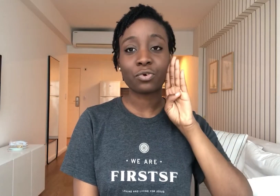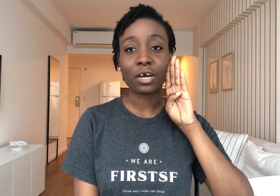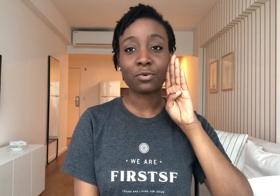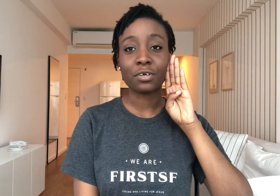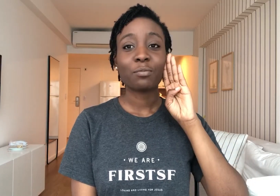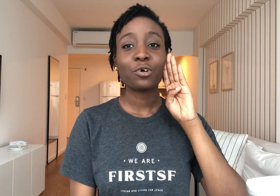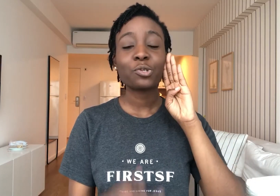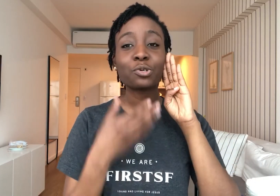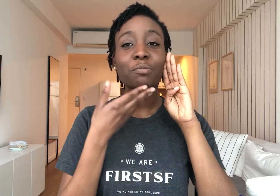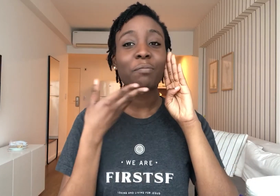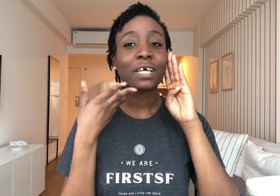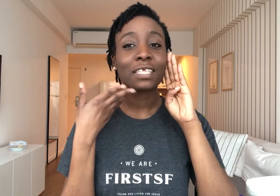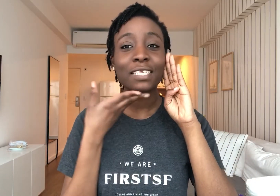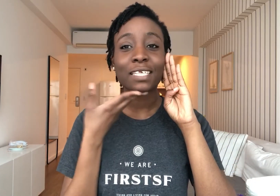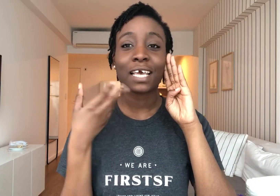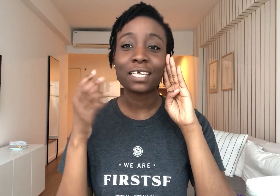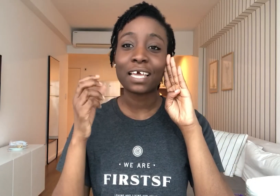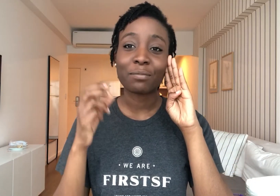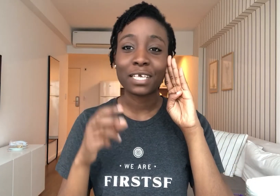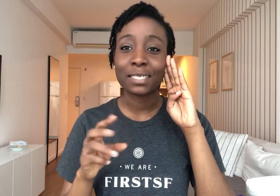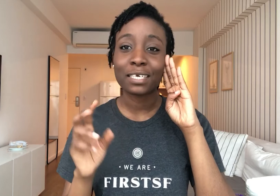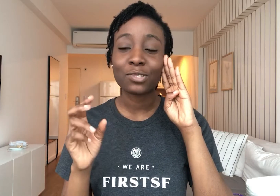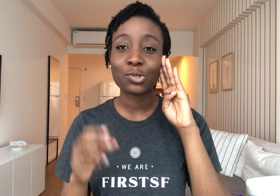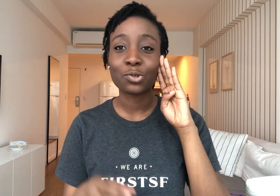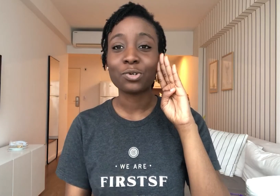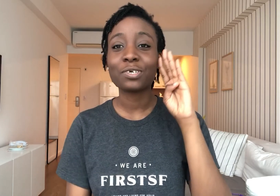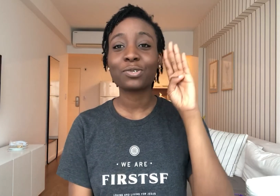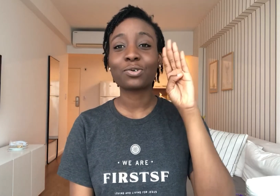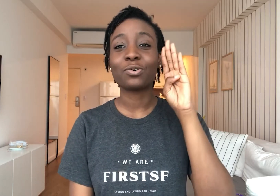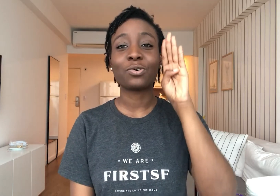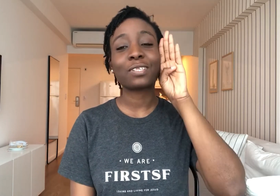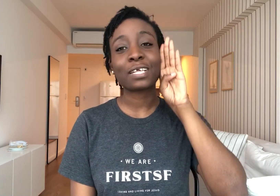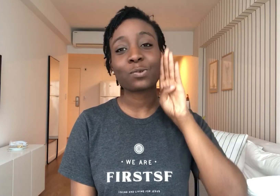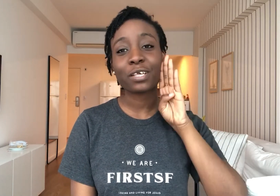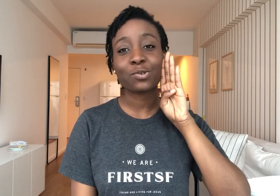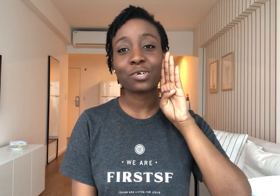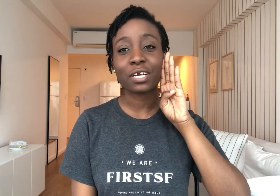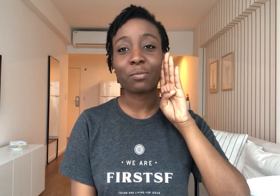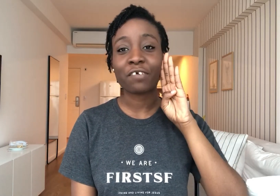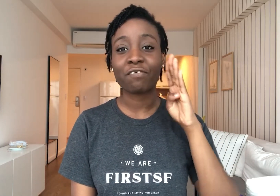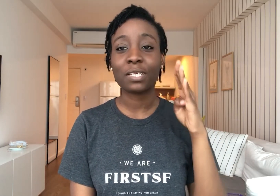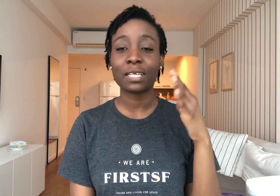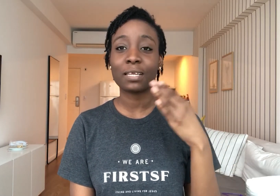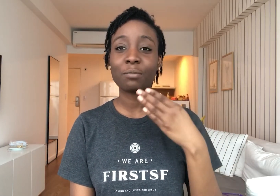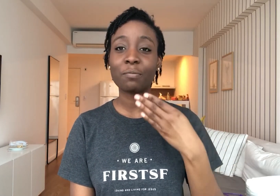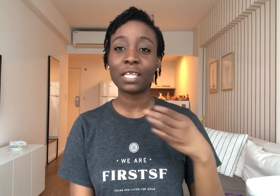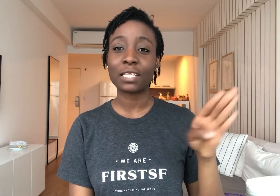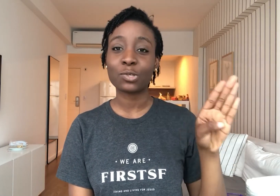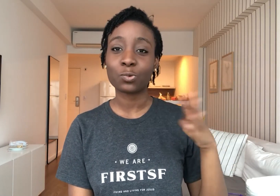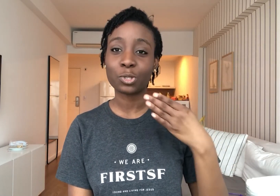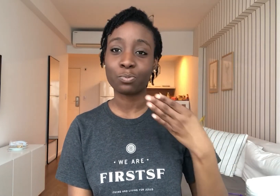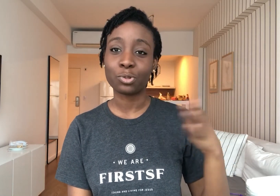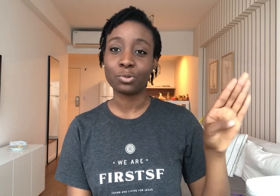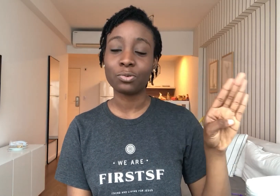brown I'm going to remember this as kind of like my skin tone so that's why it's going down my face and then I remember that this was blue